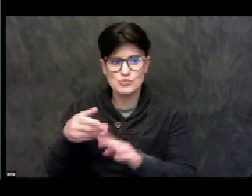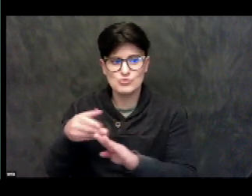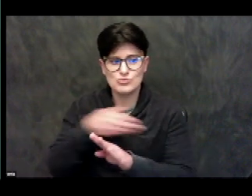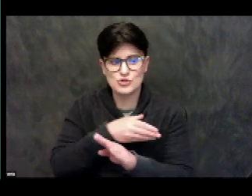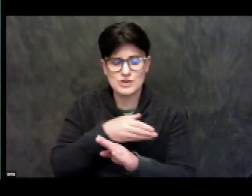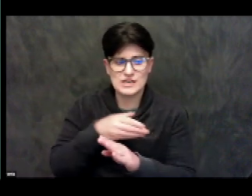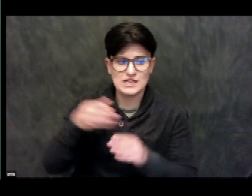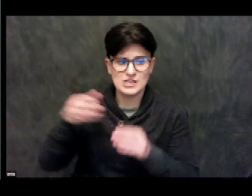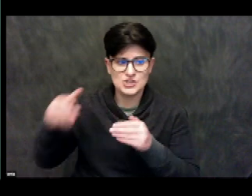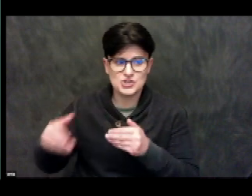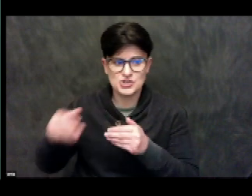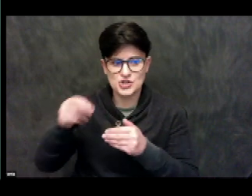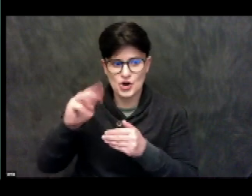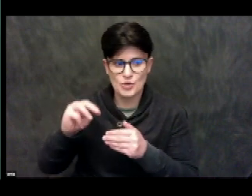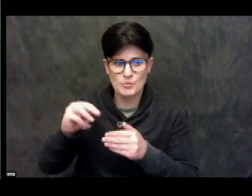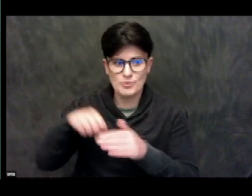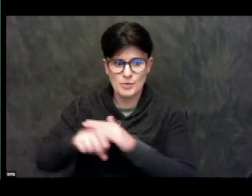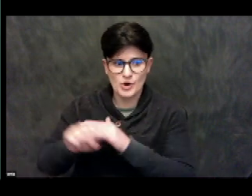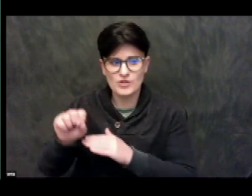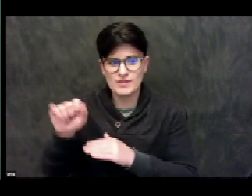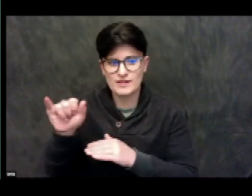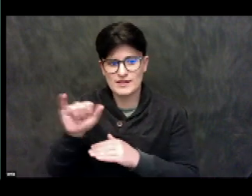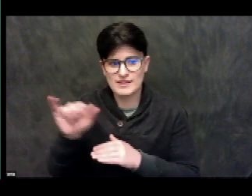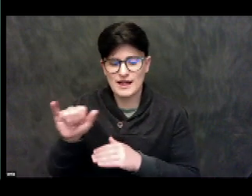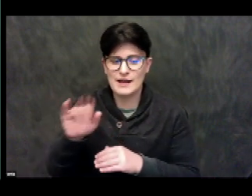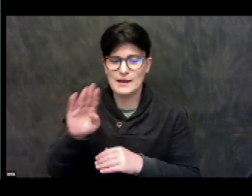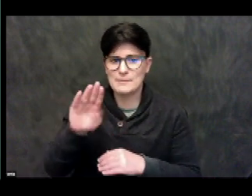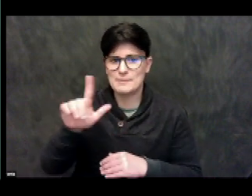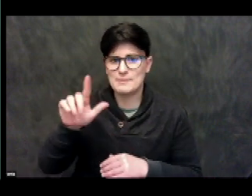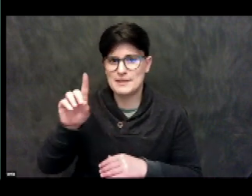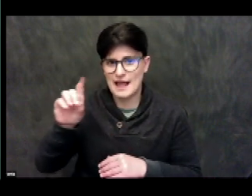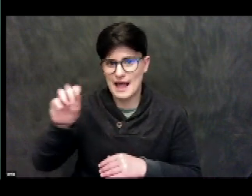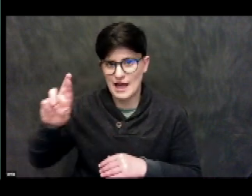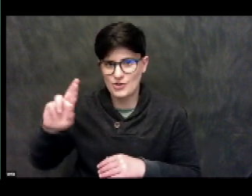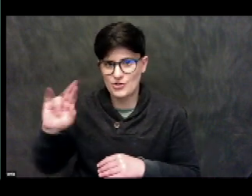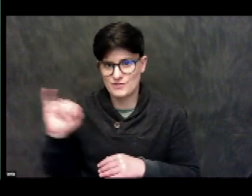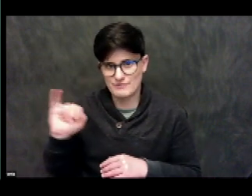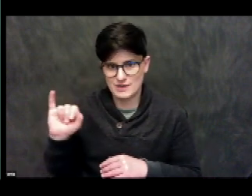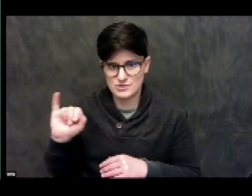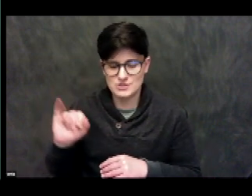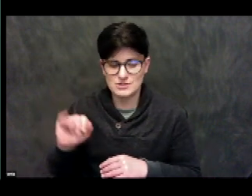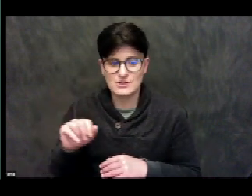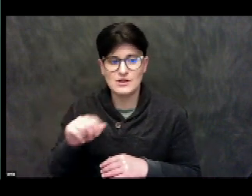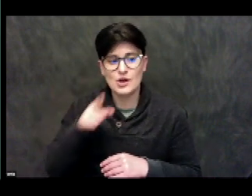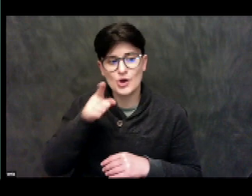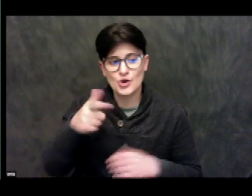of physical disability would be the risk of bladder infections. Having a conversation, assessing for